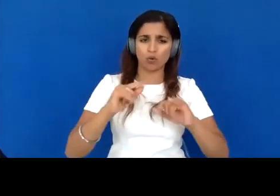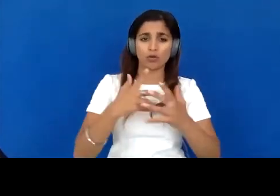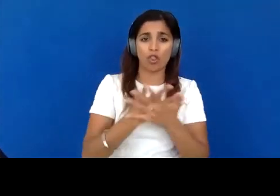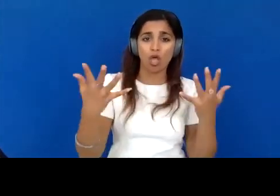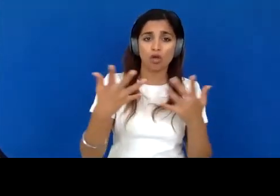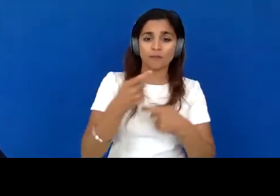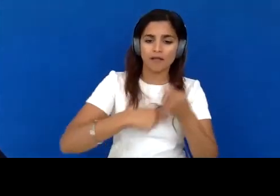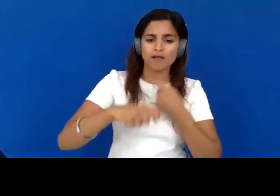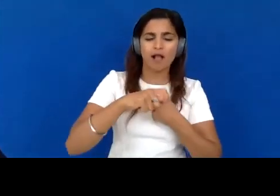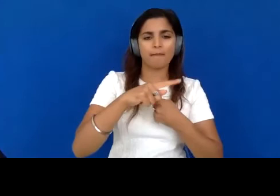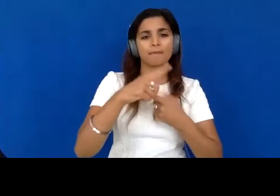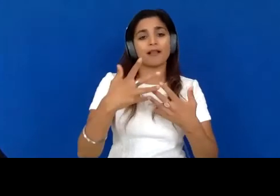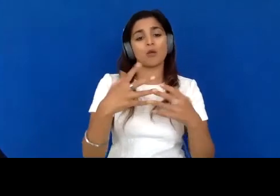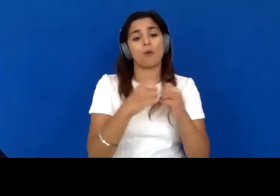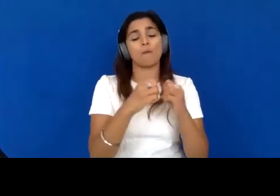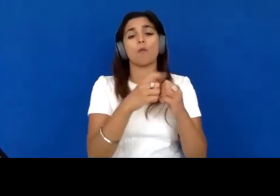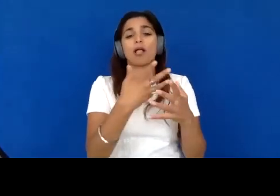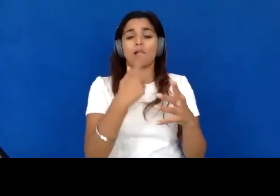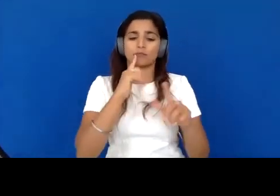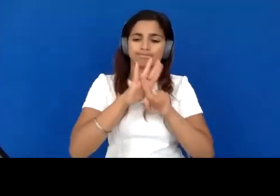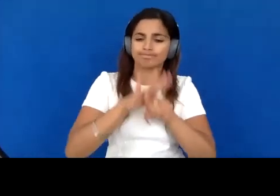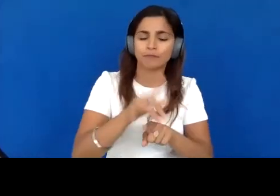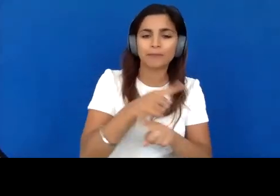worst worst industrial disasters that took place in Madhya Pradesh India on